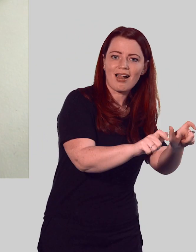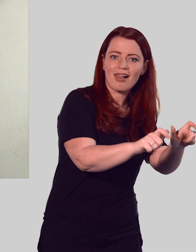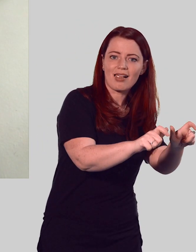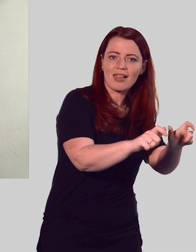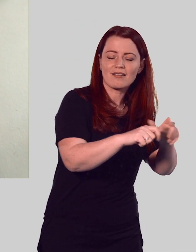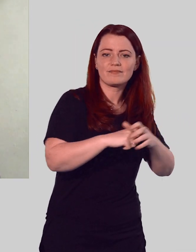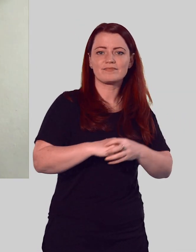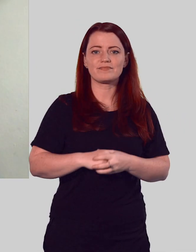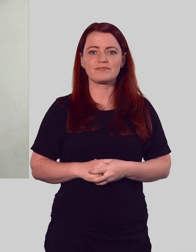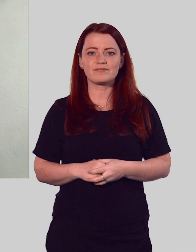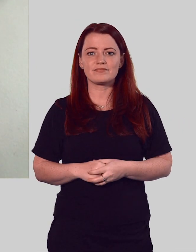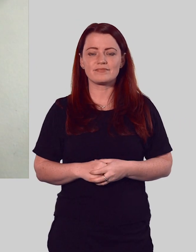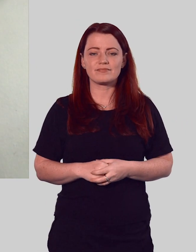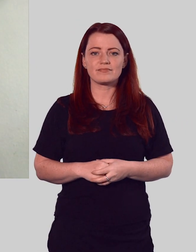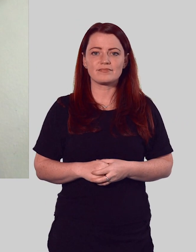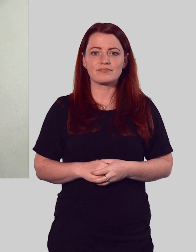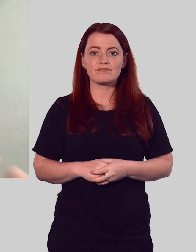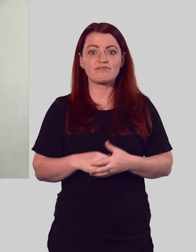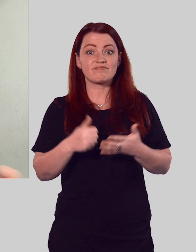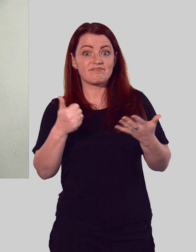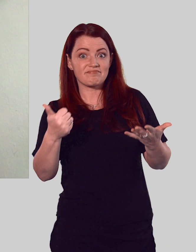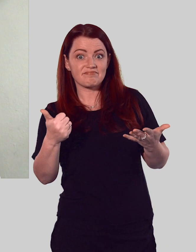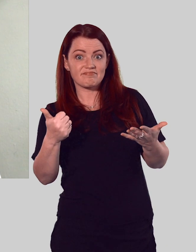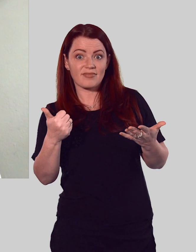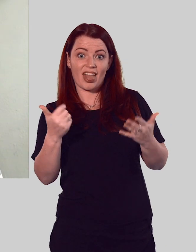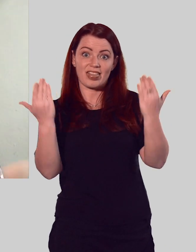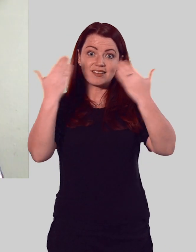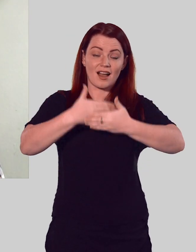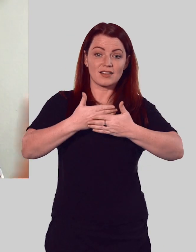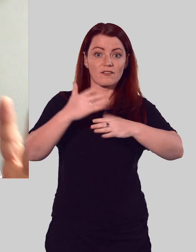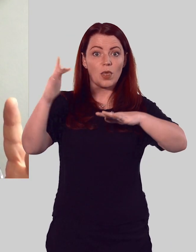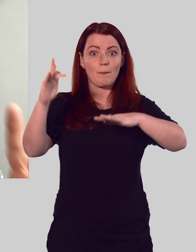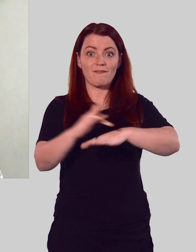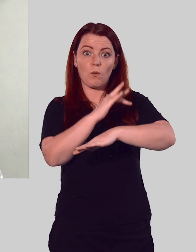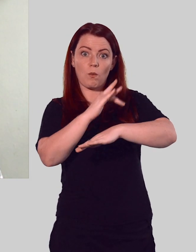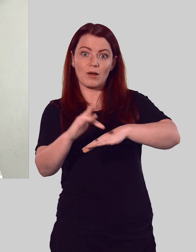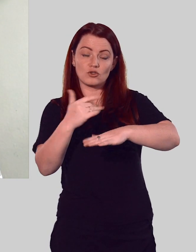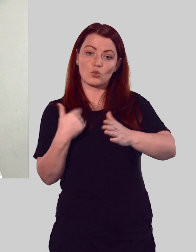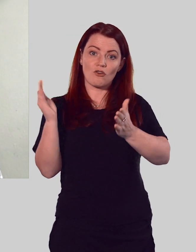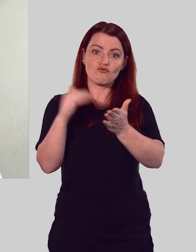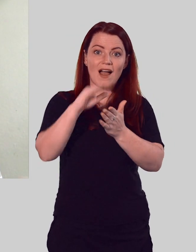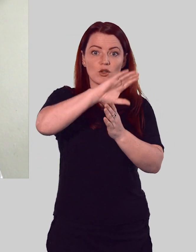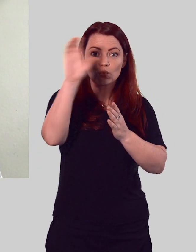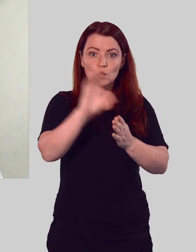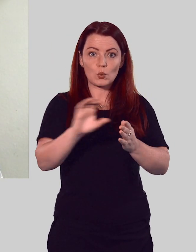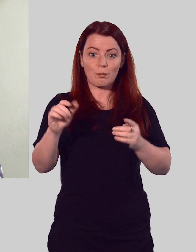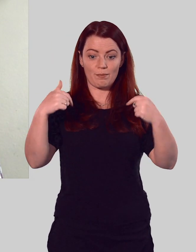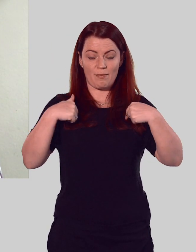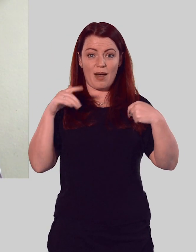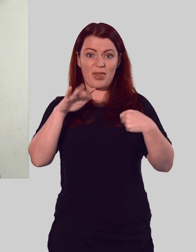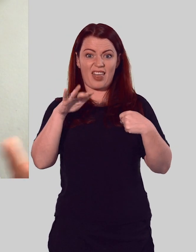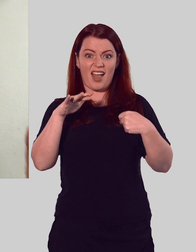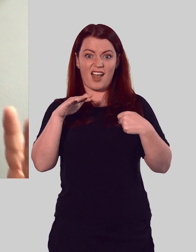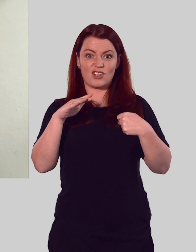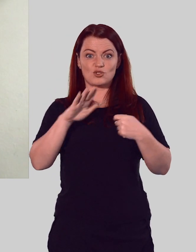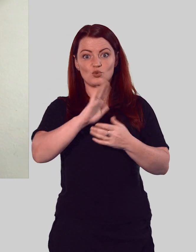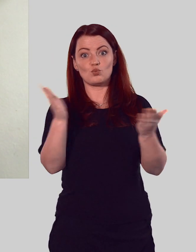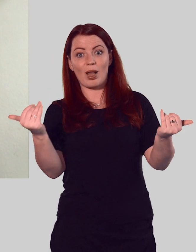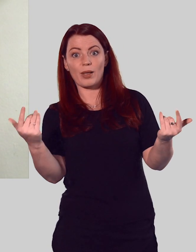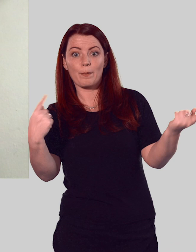It's the night of the performance and you arrive in Zoom. I am there to greet you as the Concierge together with four officials of the